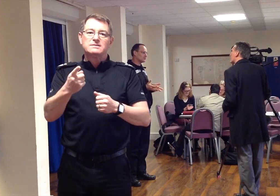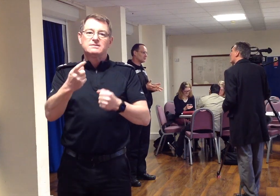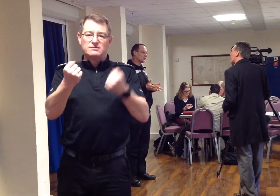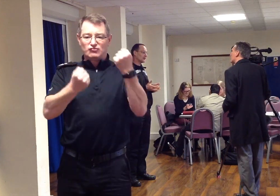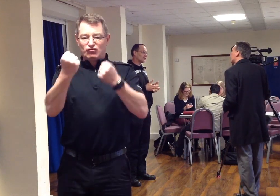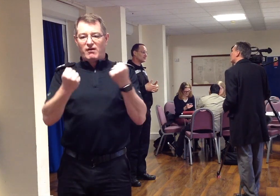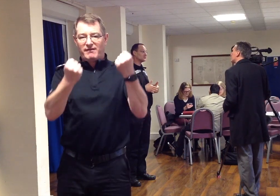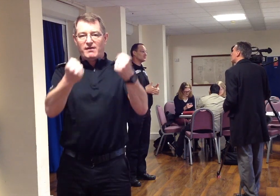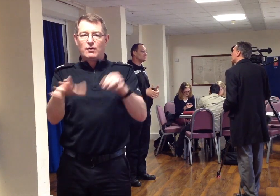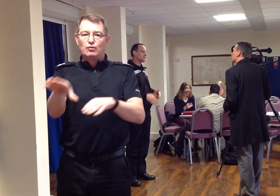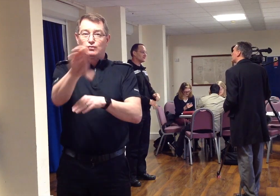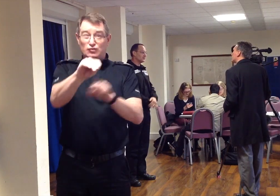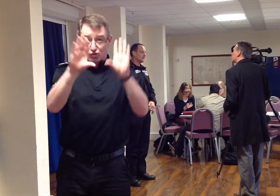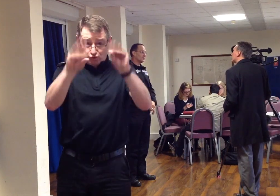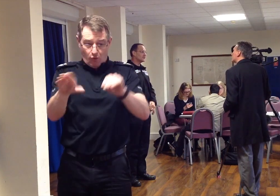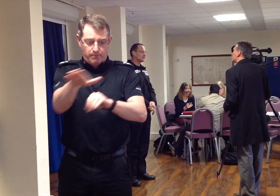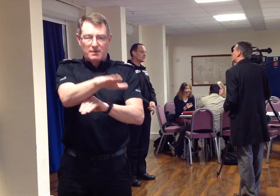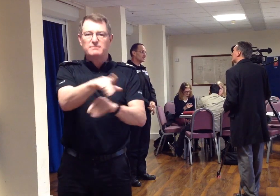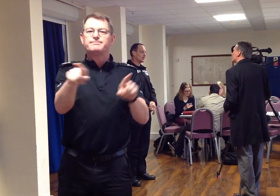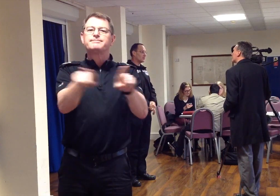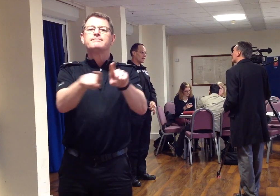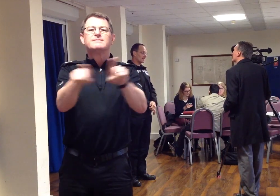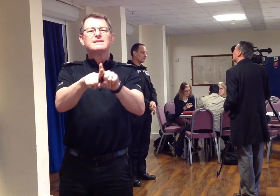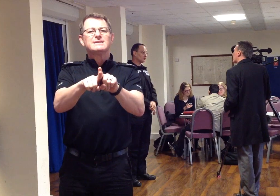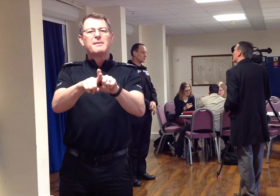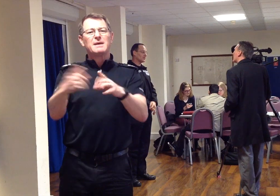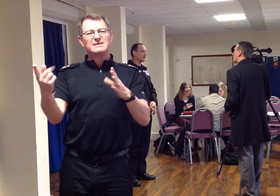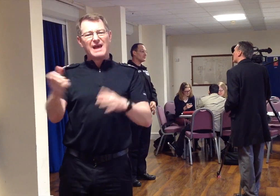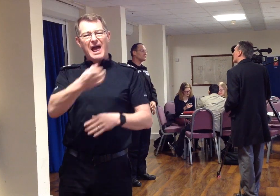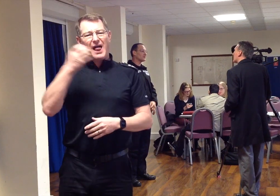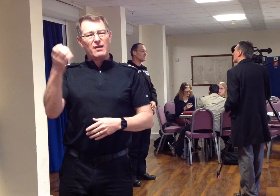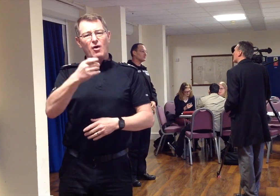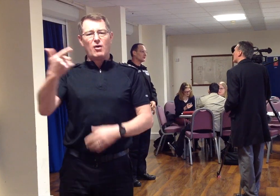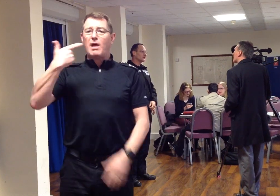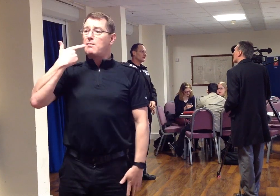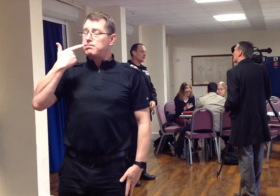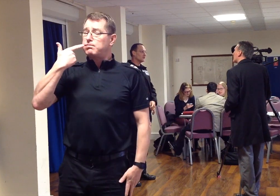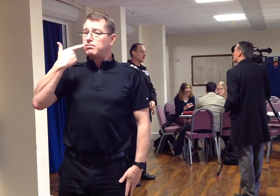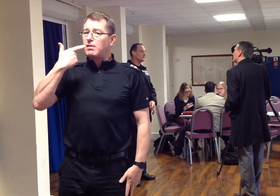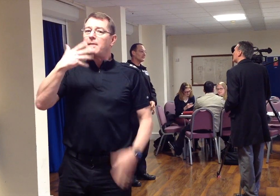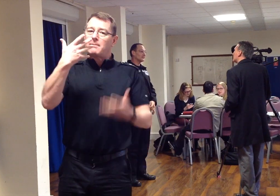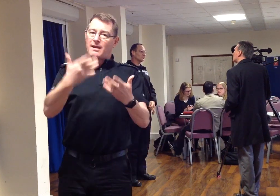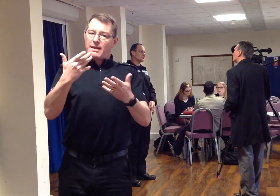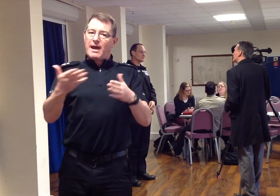so if police stop you, just like alcohol breath test